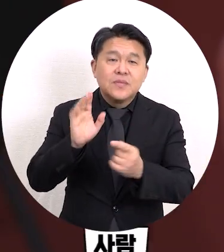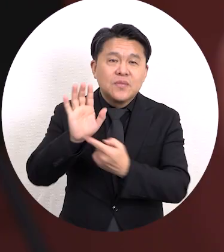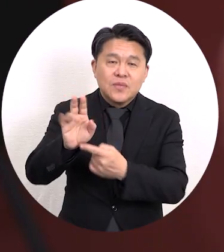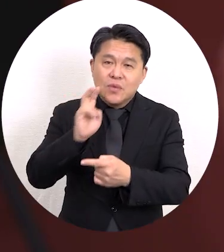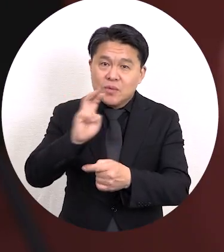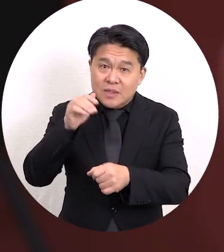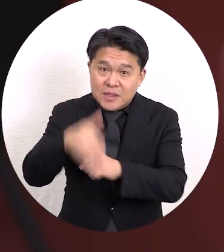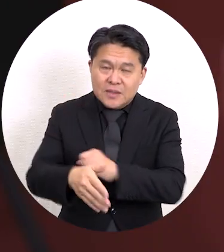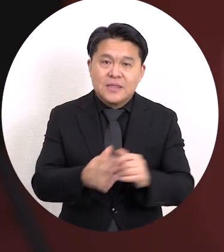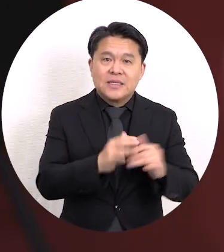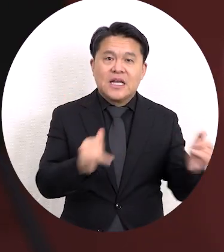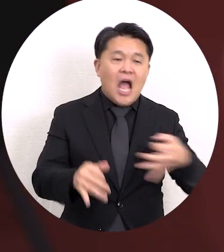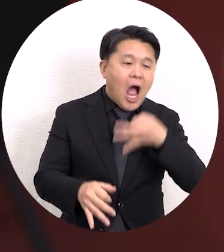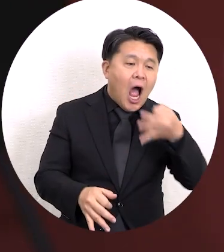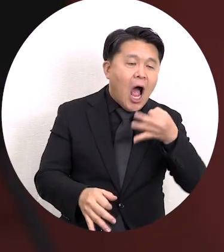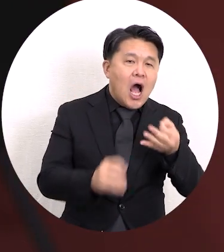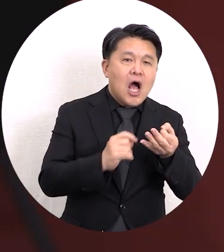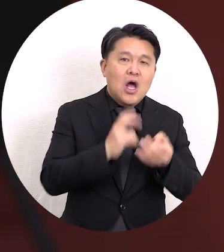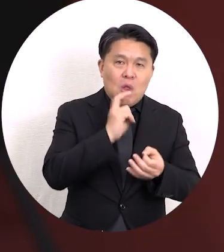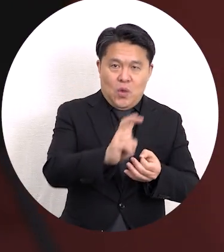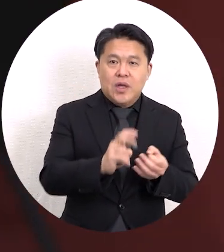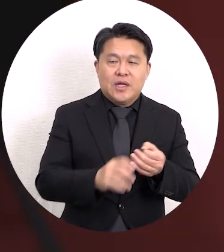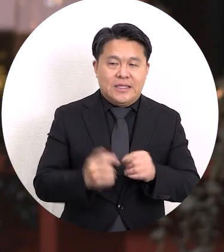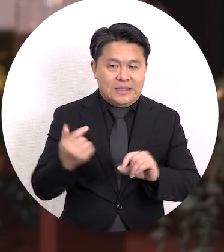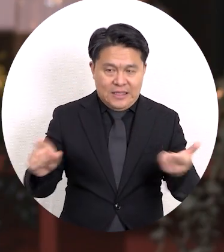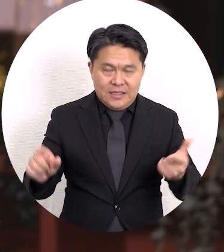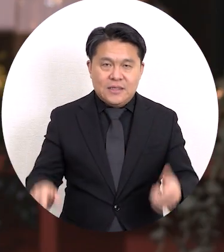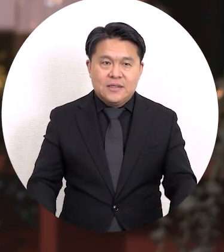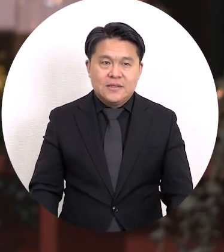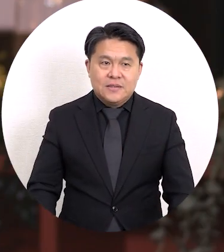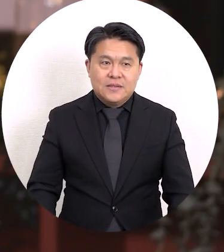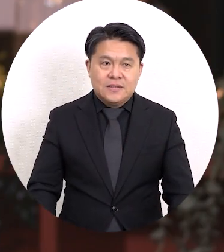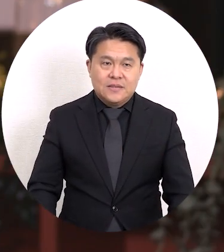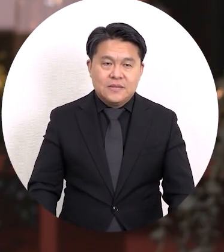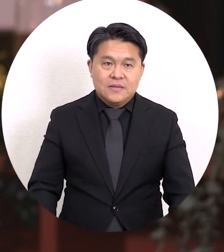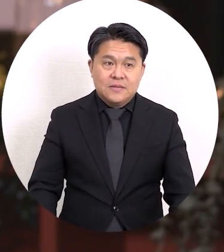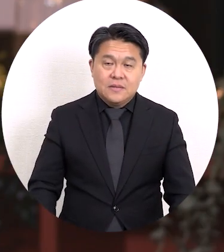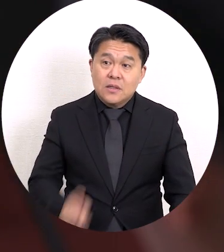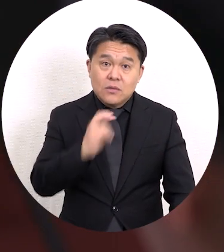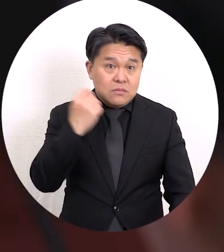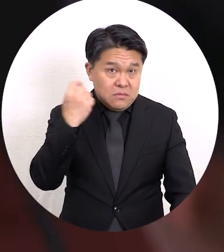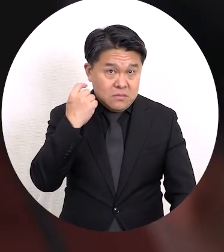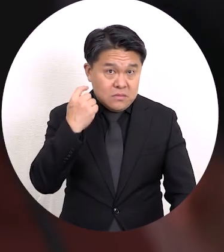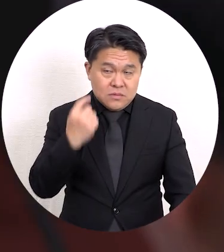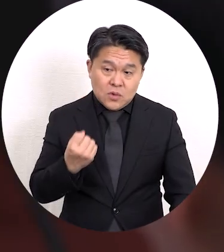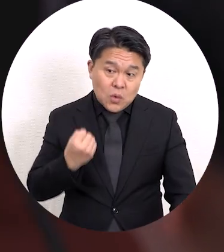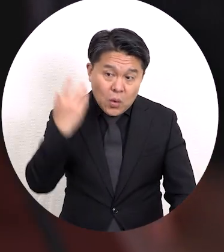while we sing using distinct pitches or notes. If you listen to whale sounds,